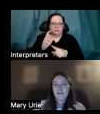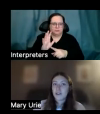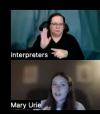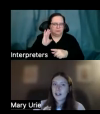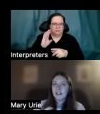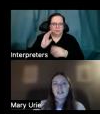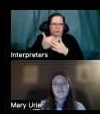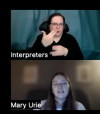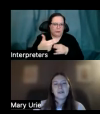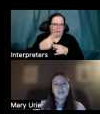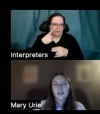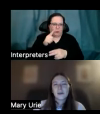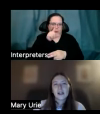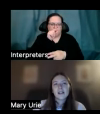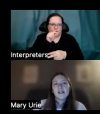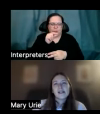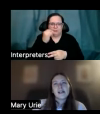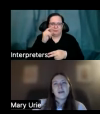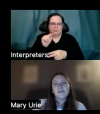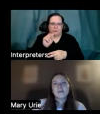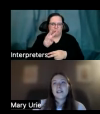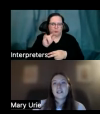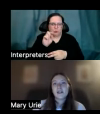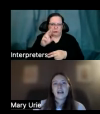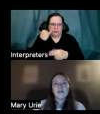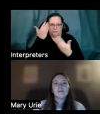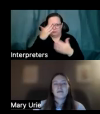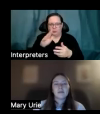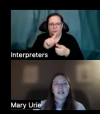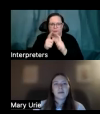name for Twitter, or anyone who's not aware, Instagram, any